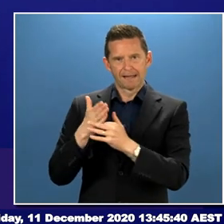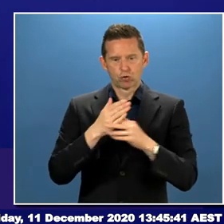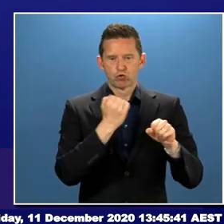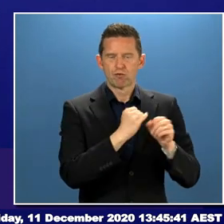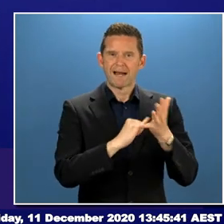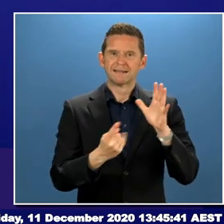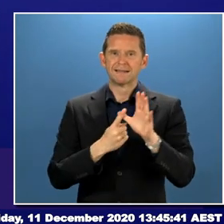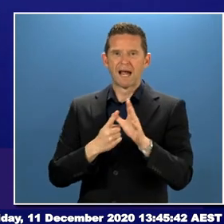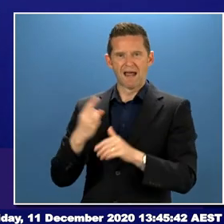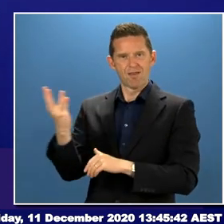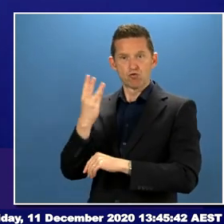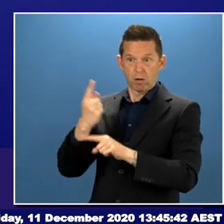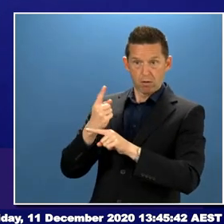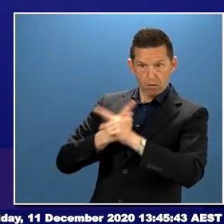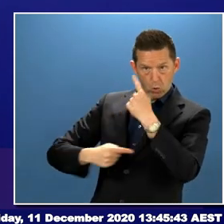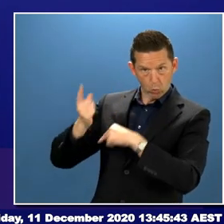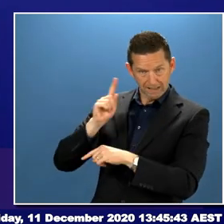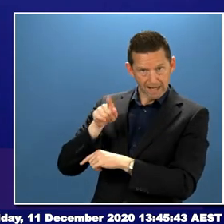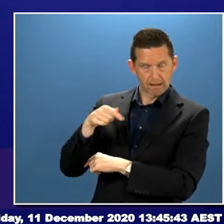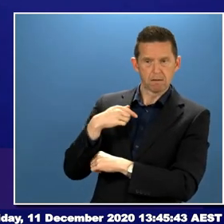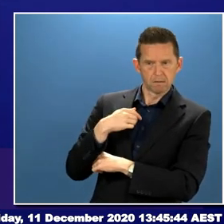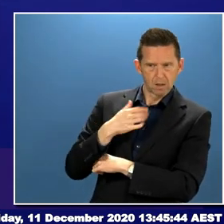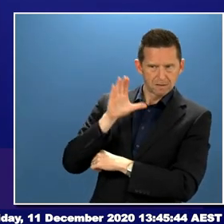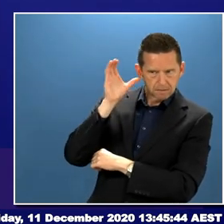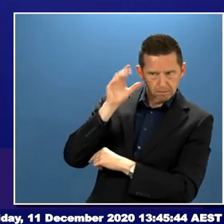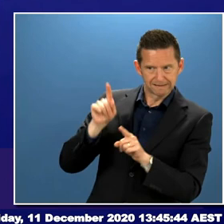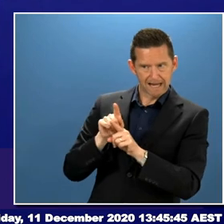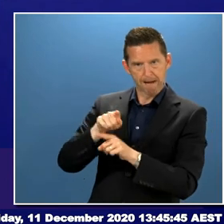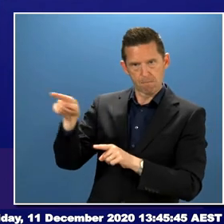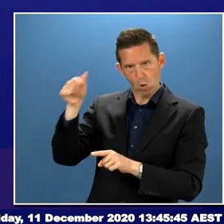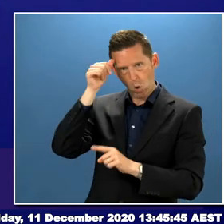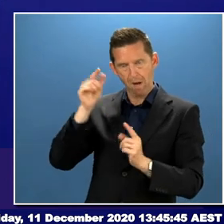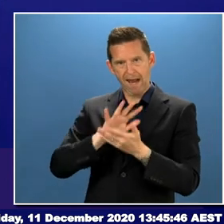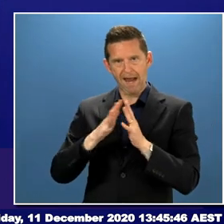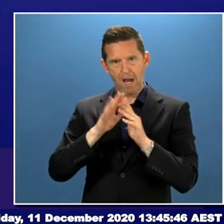to understand the benefits to them of employing and supporting people with disability.